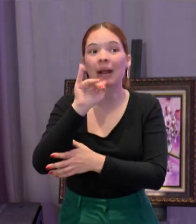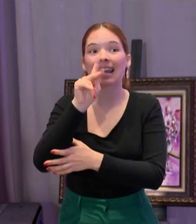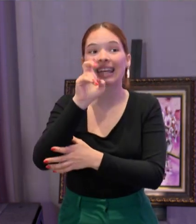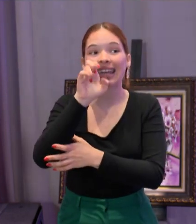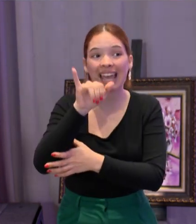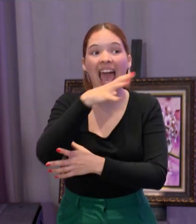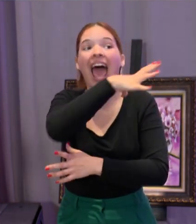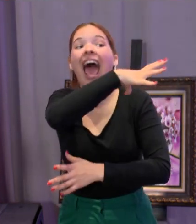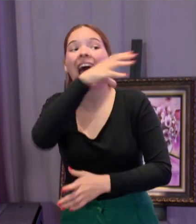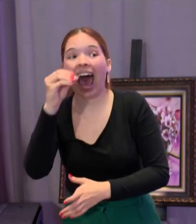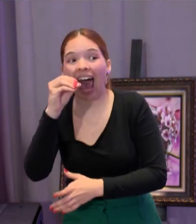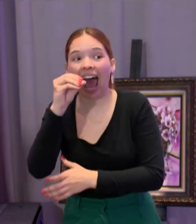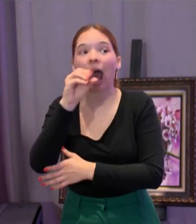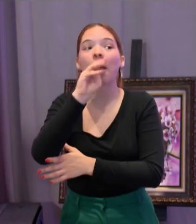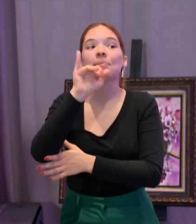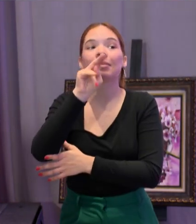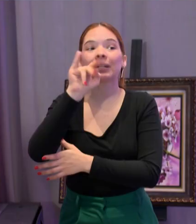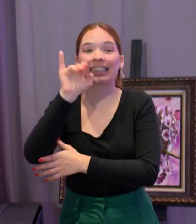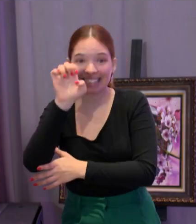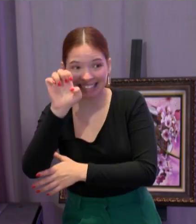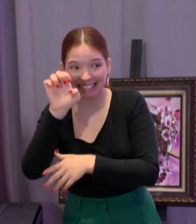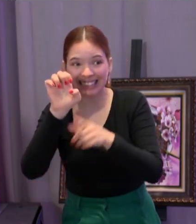WE WERE JUST GETTING THE HOTLINE.